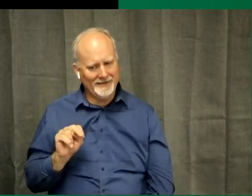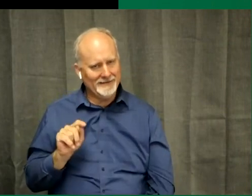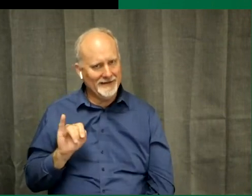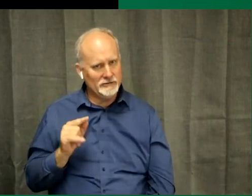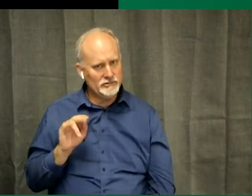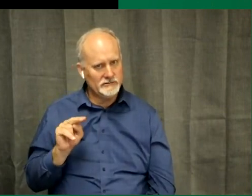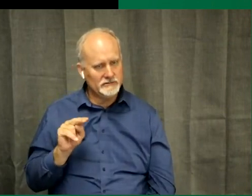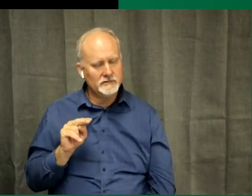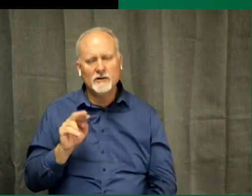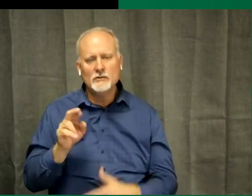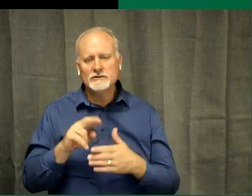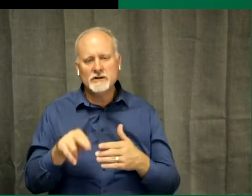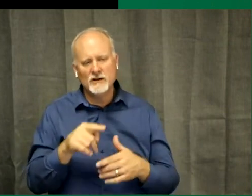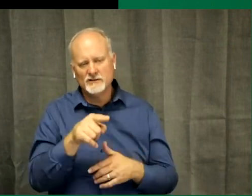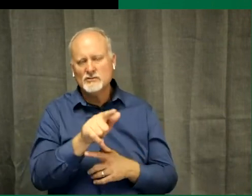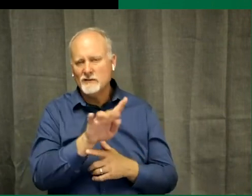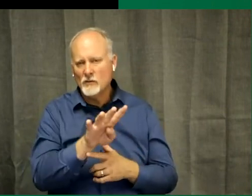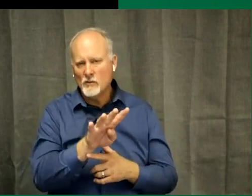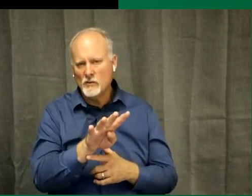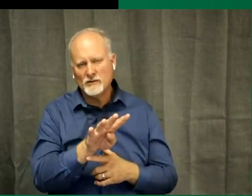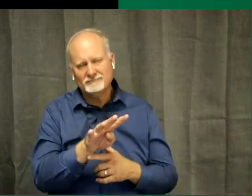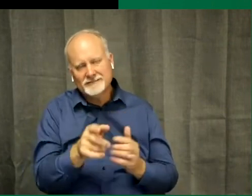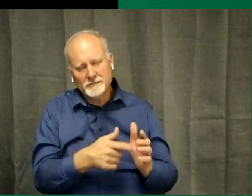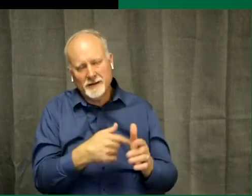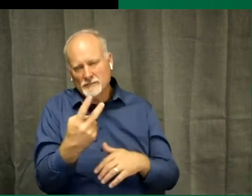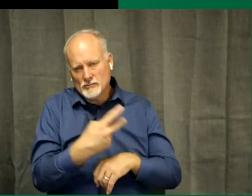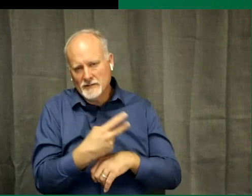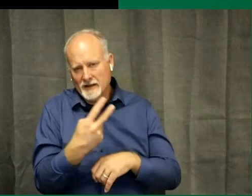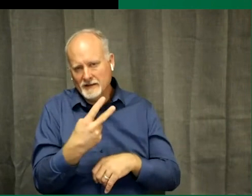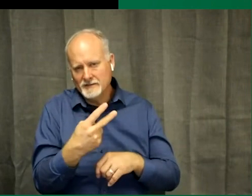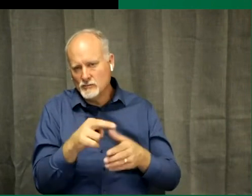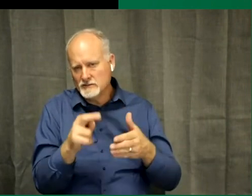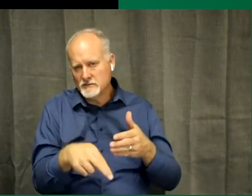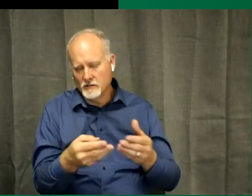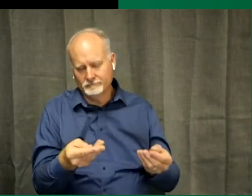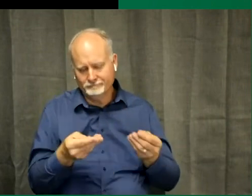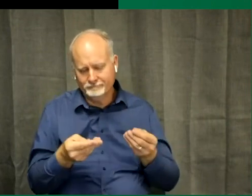results come back within 24 hours sometimes it's two days for both of these tests we have